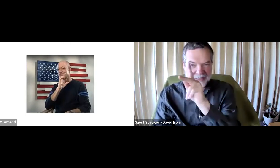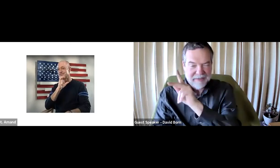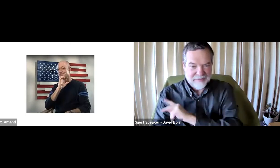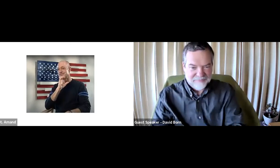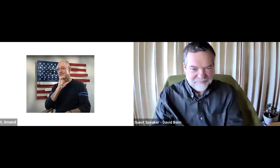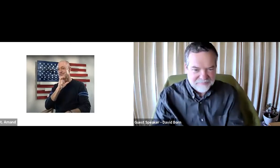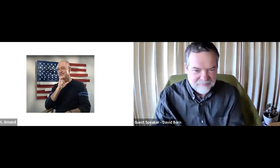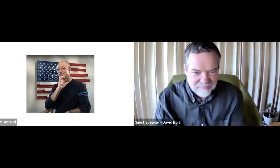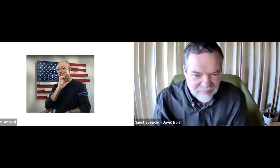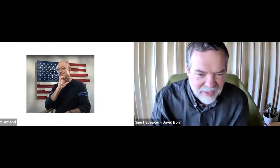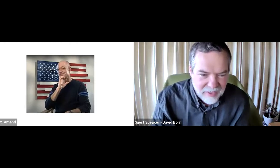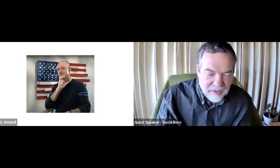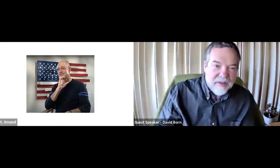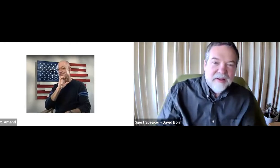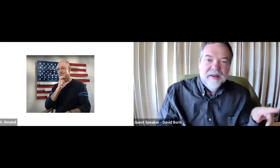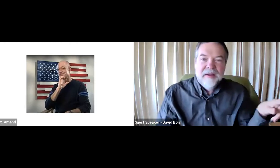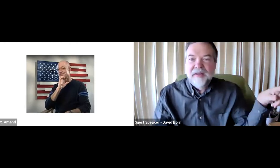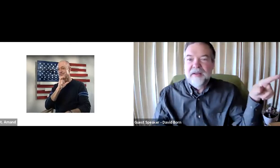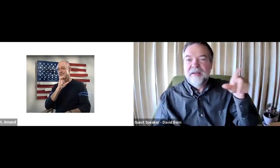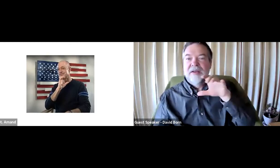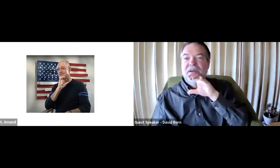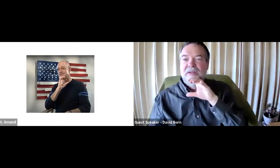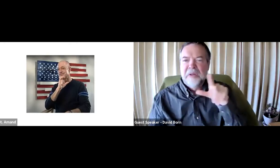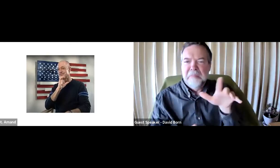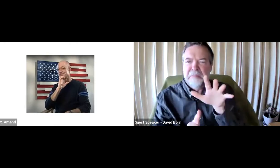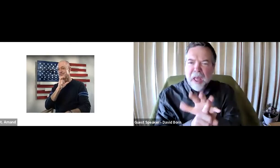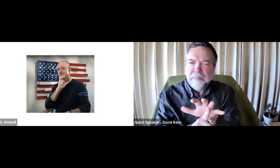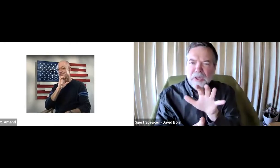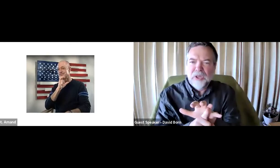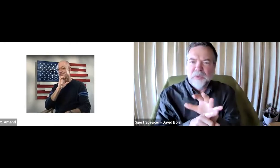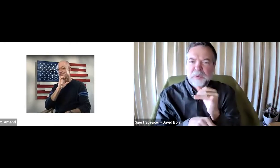you'll know I'm talking about the same person, Guy, that we're talking about here.